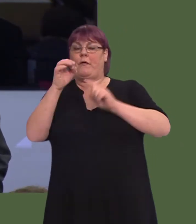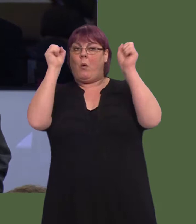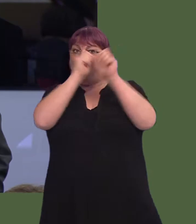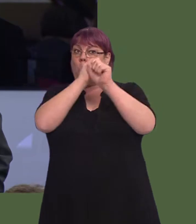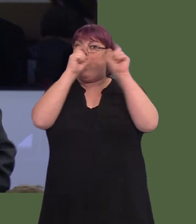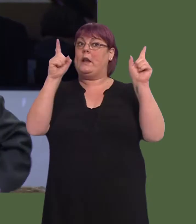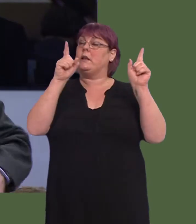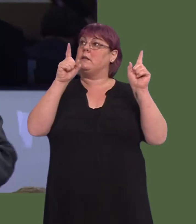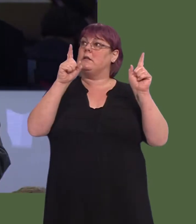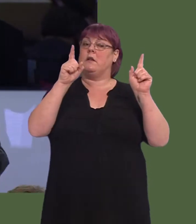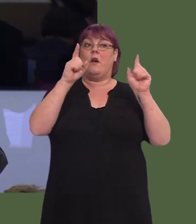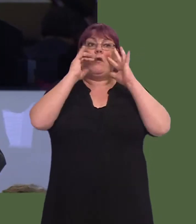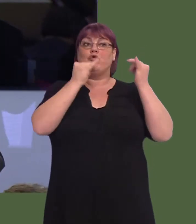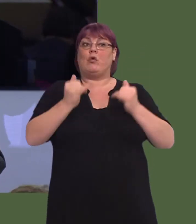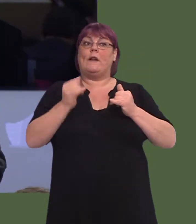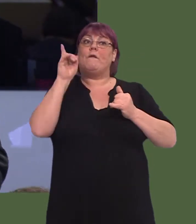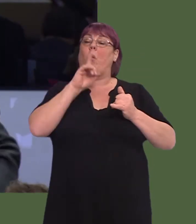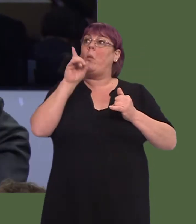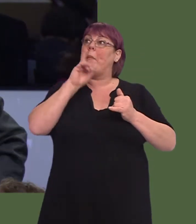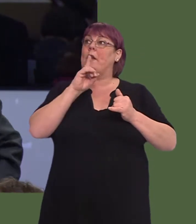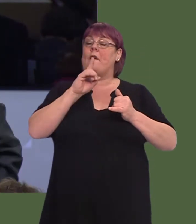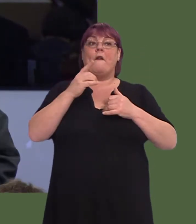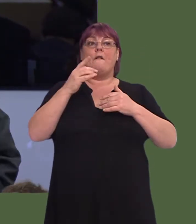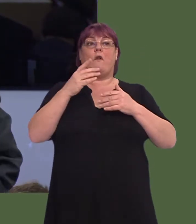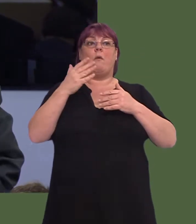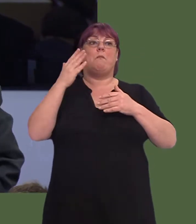among women from our ethnic minority communities in Wales, please?